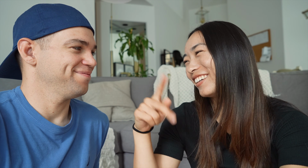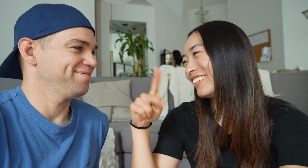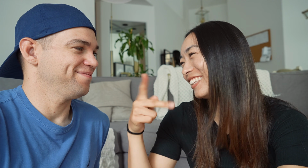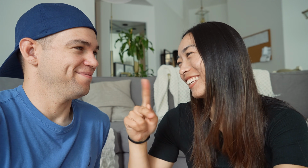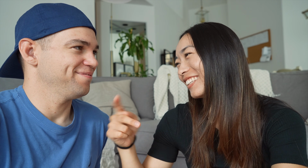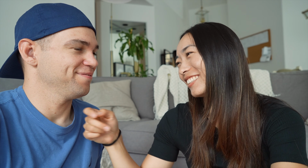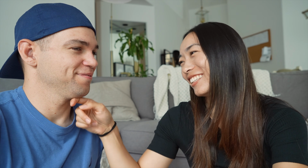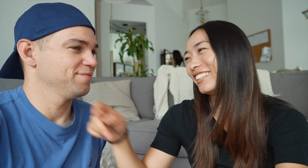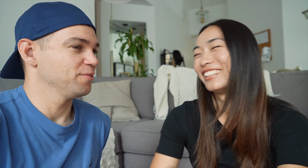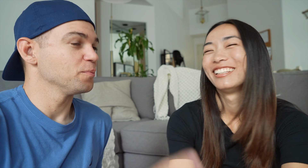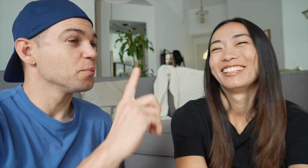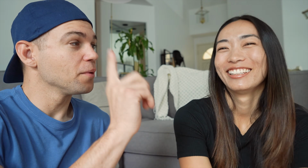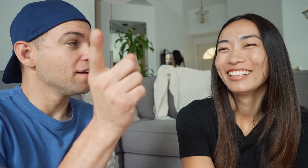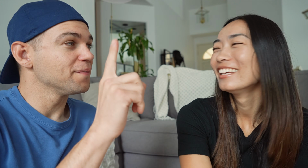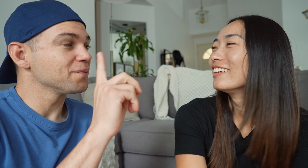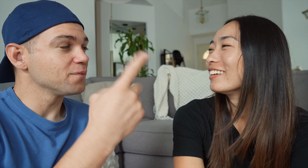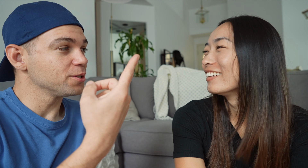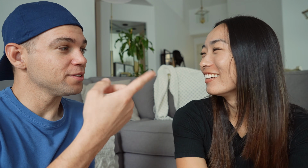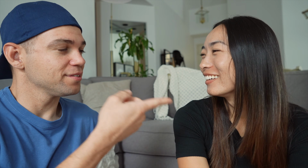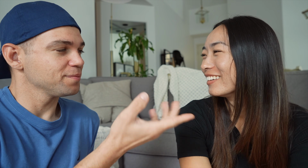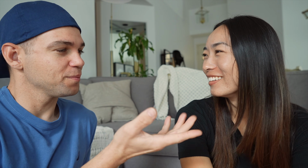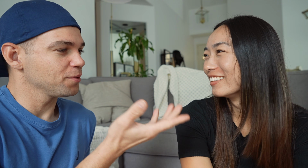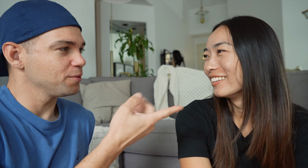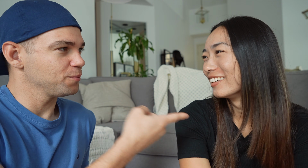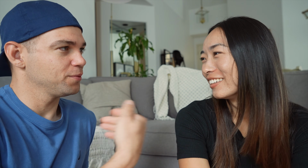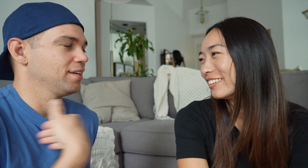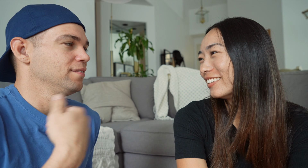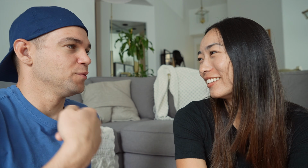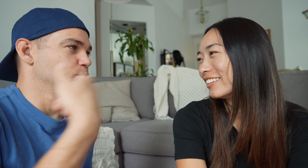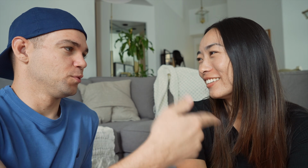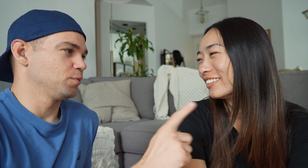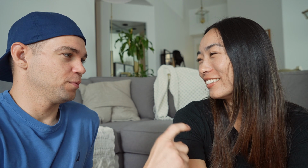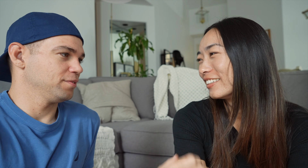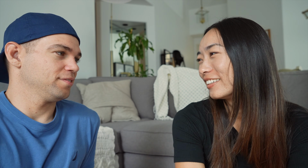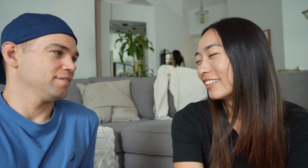E: yes, we go to the kitchen R: but first what do you have that you wanted to show